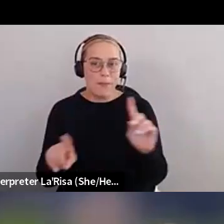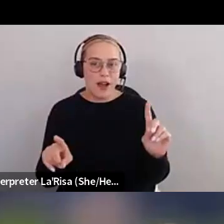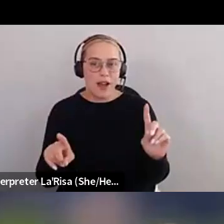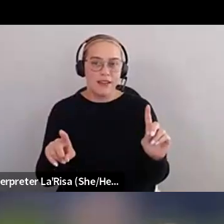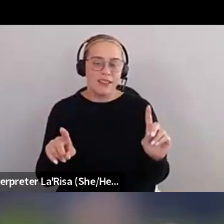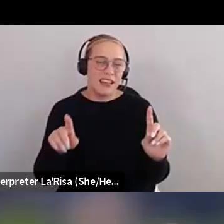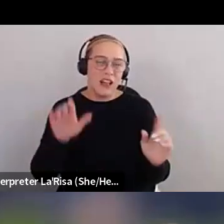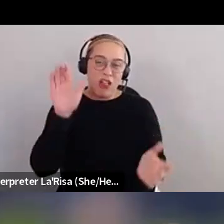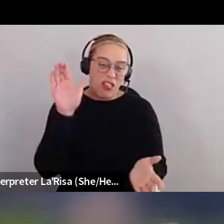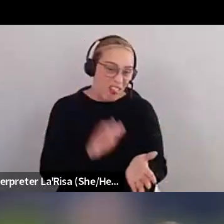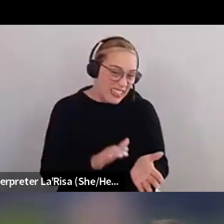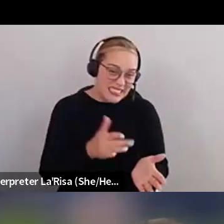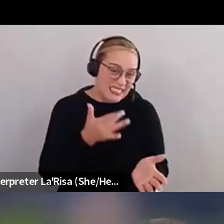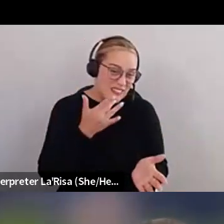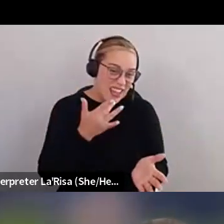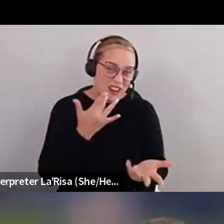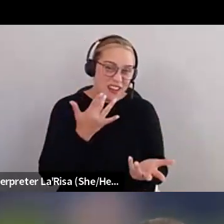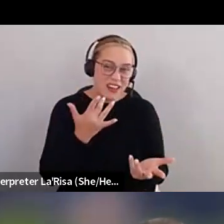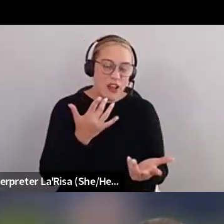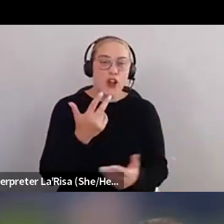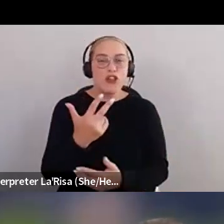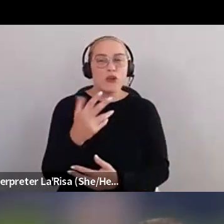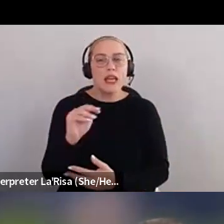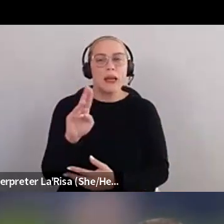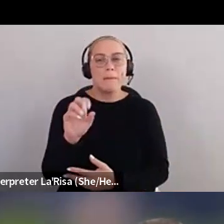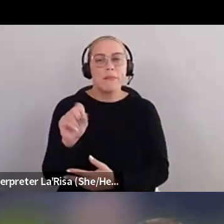overdone. Every house gives away Snickers. I like to go unique. The